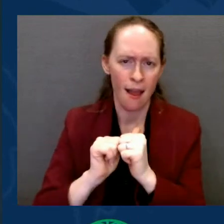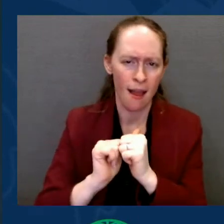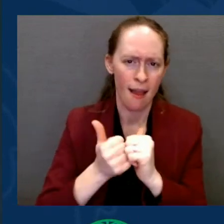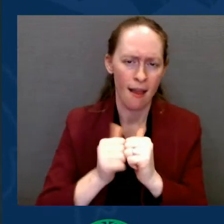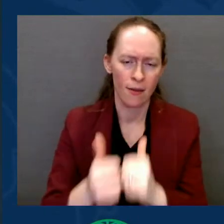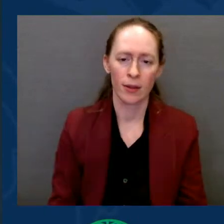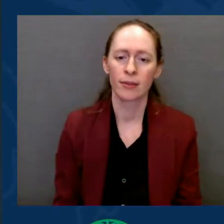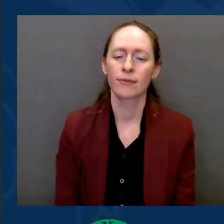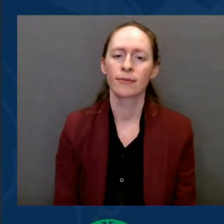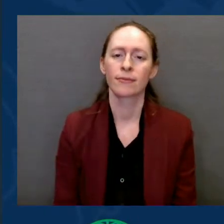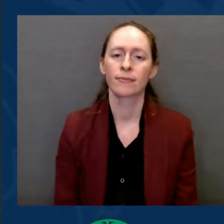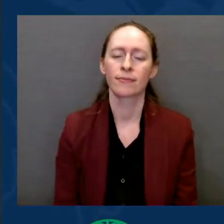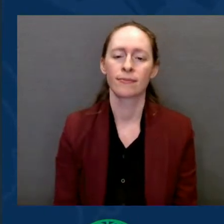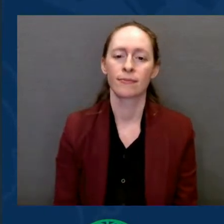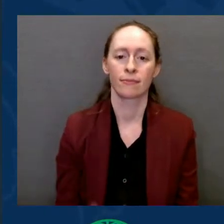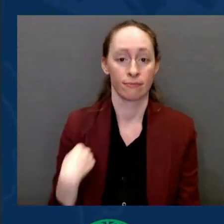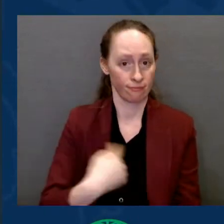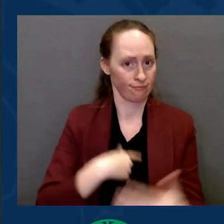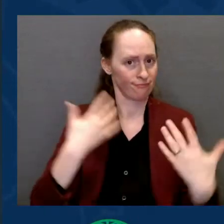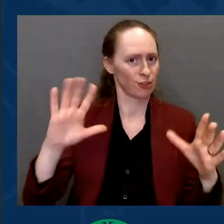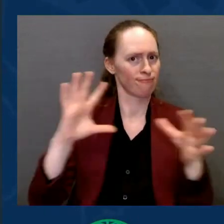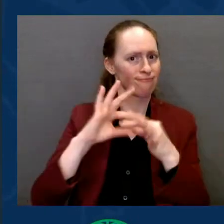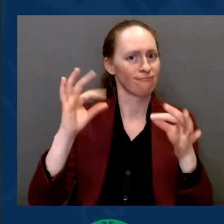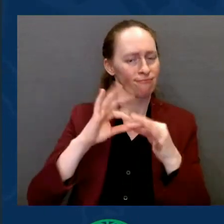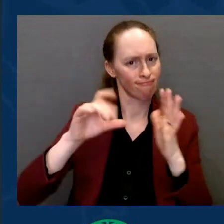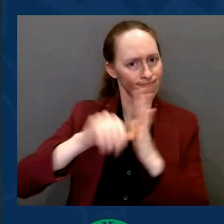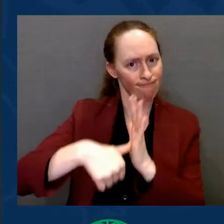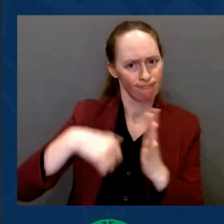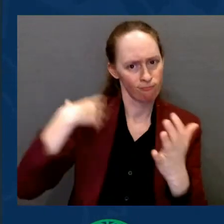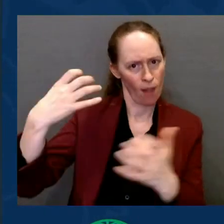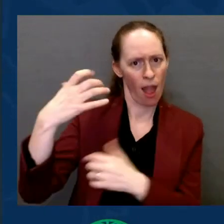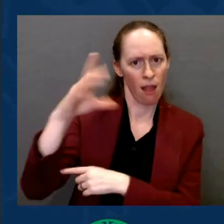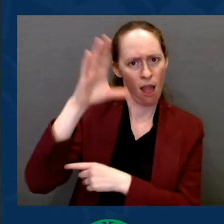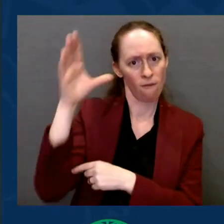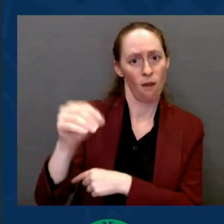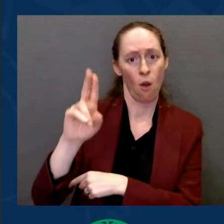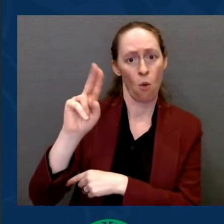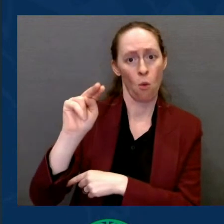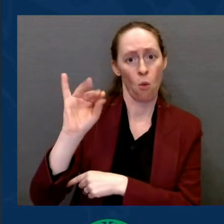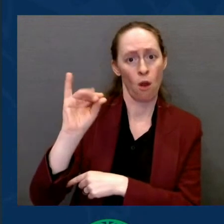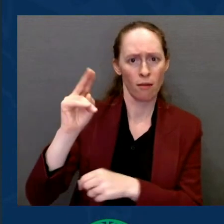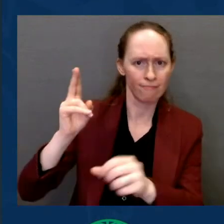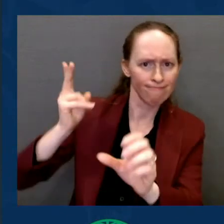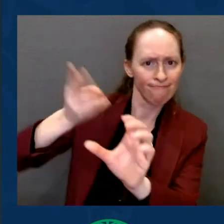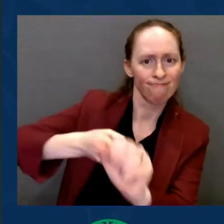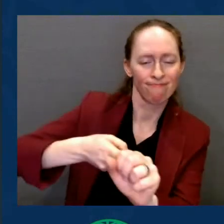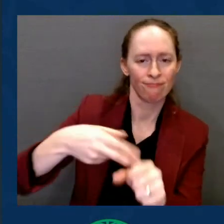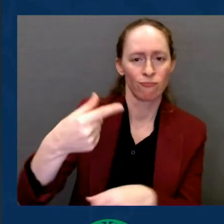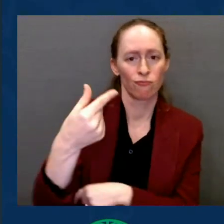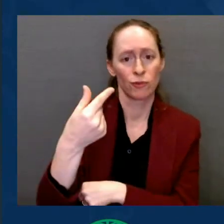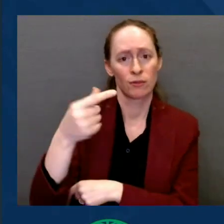We also continue to support extending the U.N.-brokered deal to facilitate the export of Ukrainian grain,